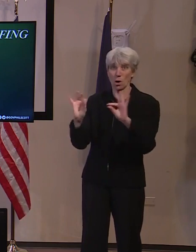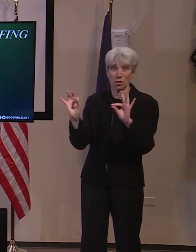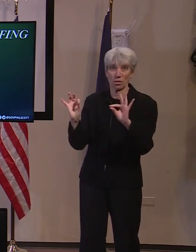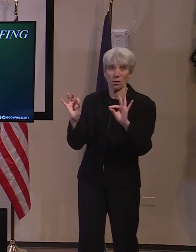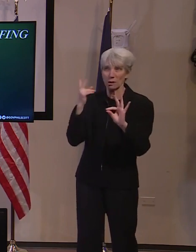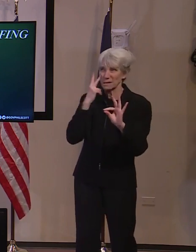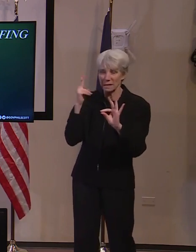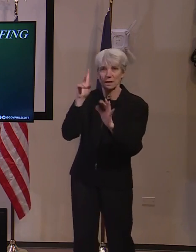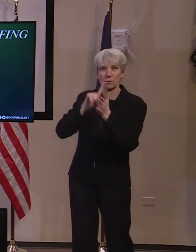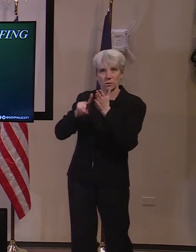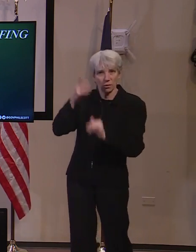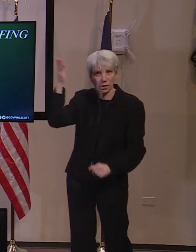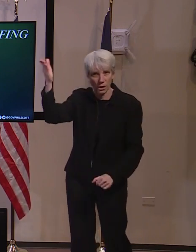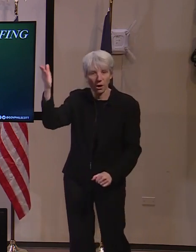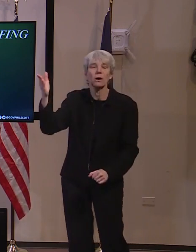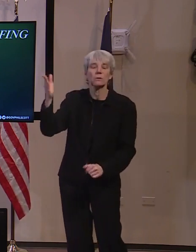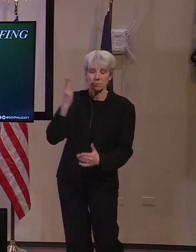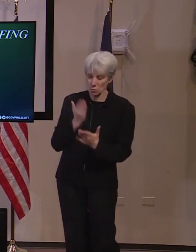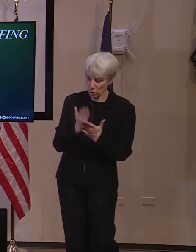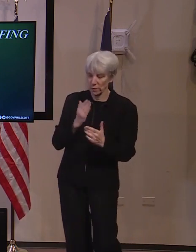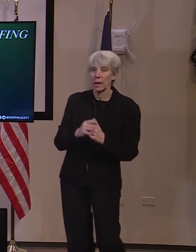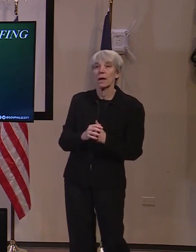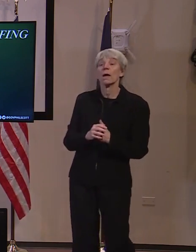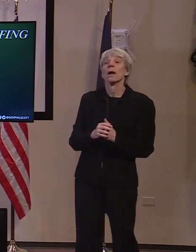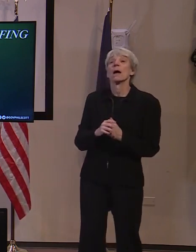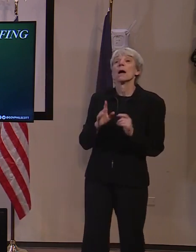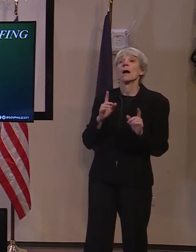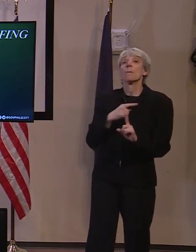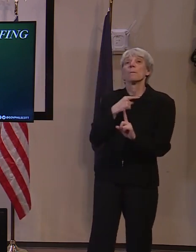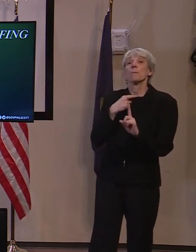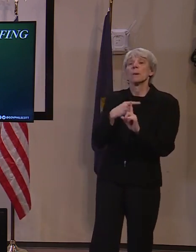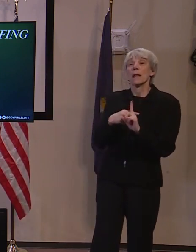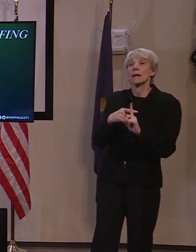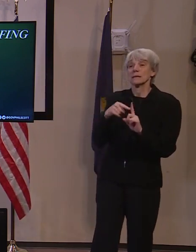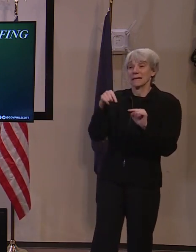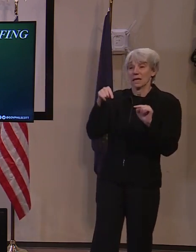early indications based on the relatively few cases we have in the